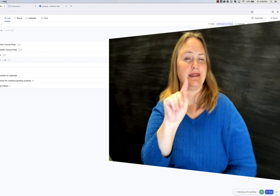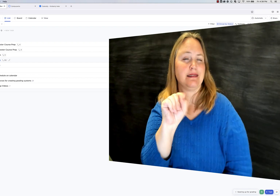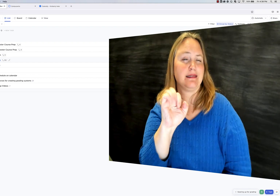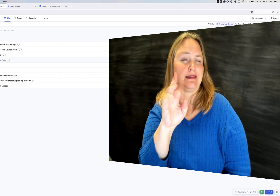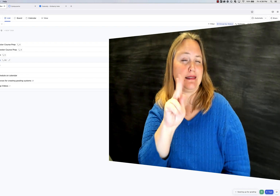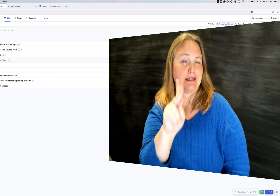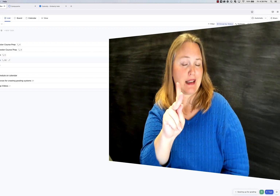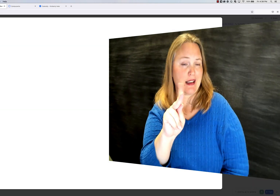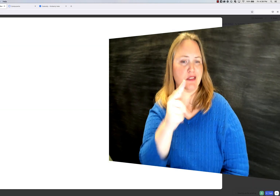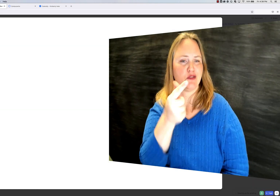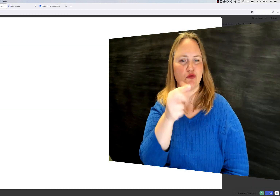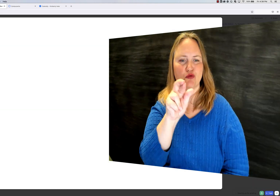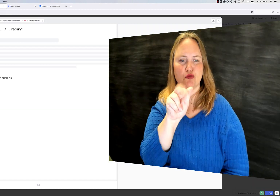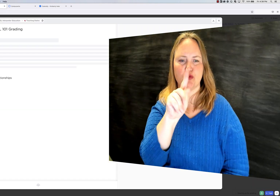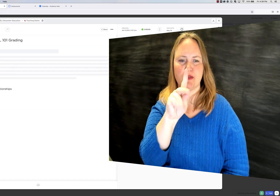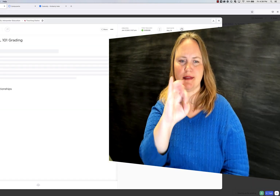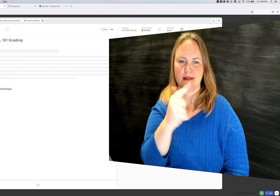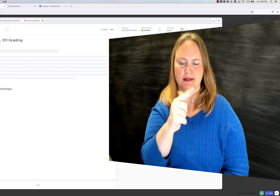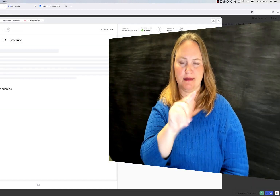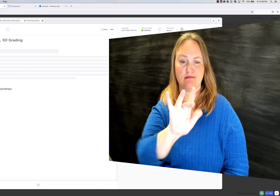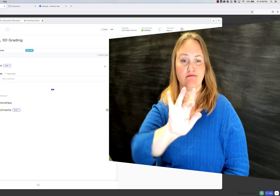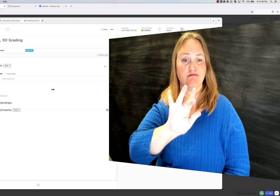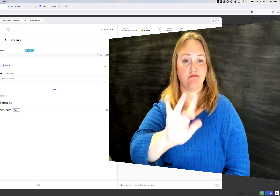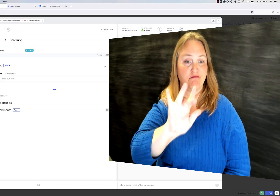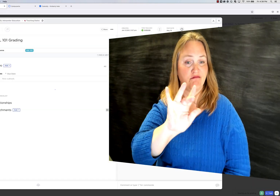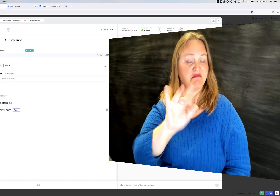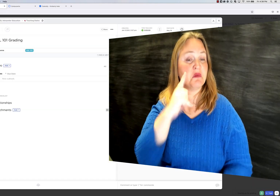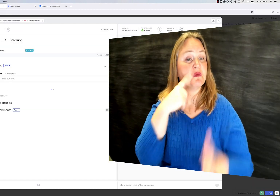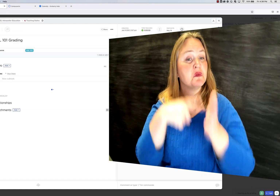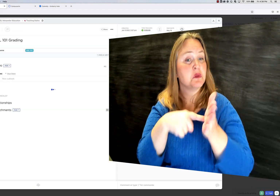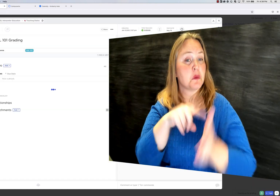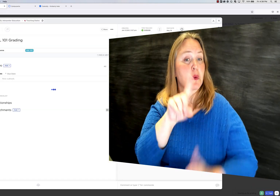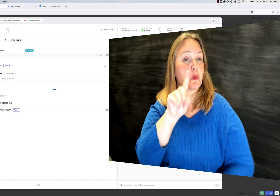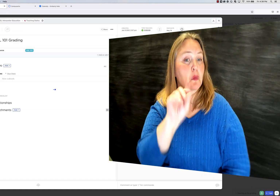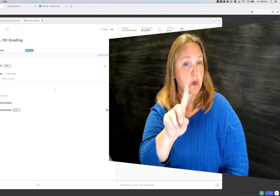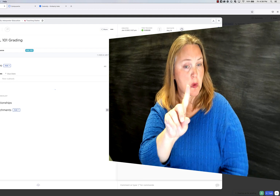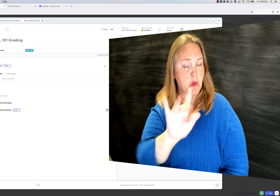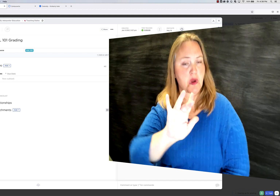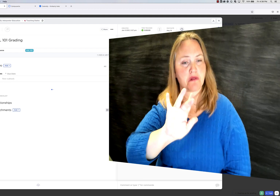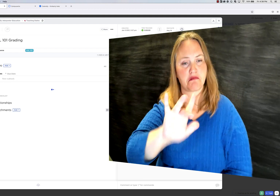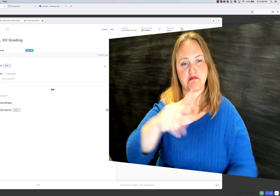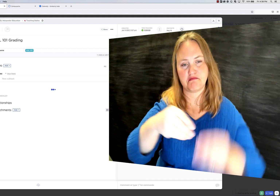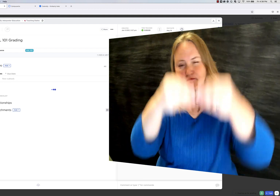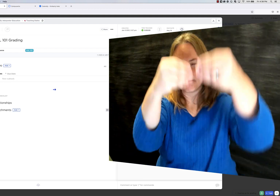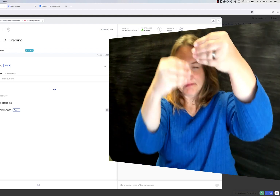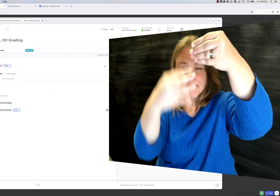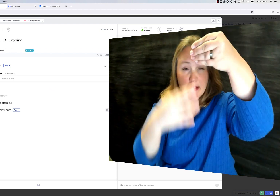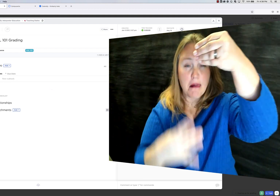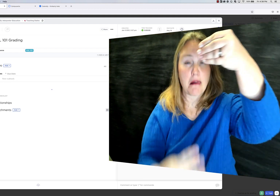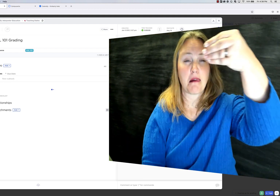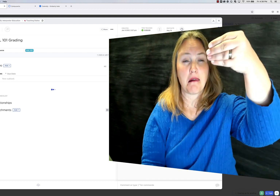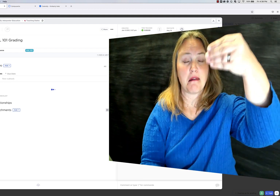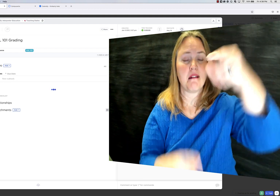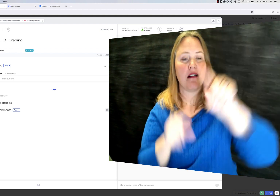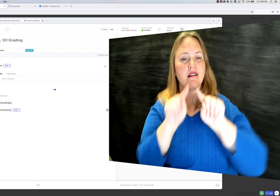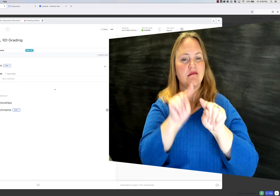In that grading list, I have my ASL class. On the class, when I click into that grading item,